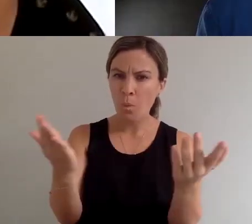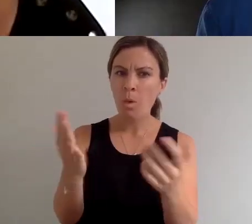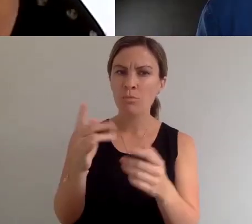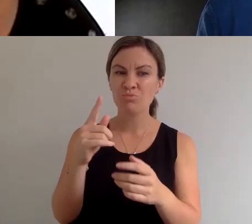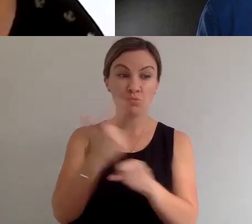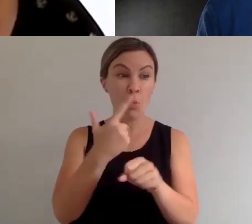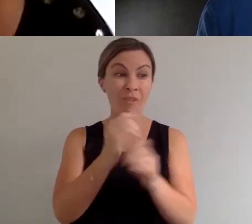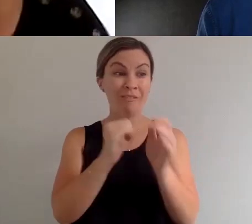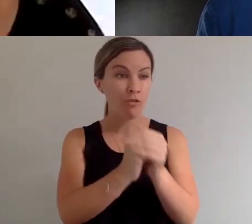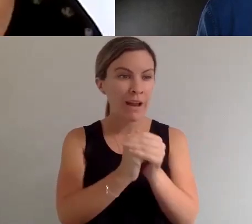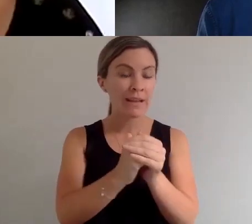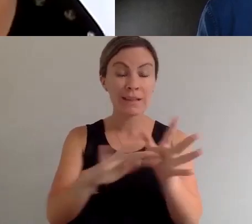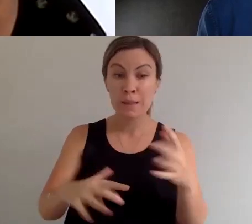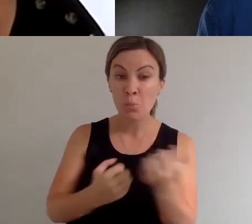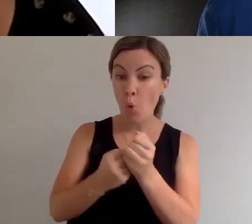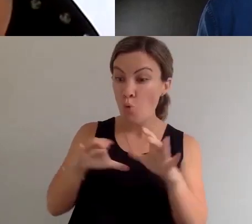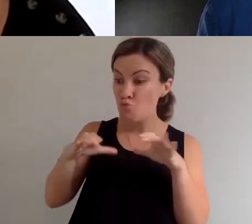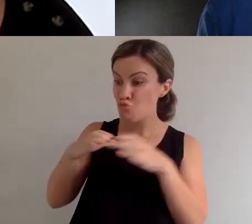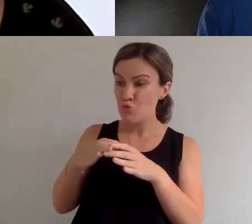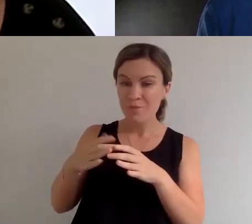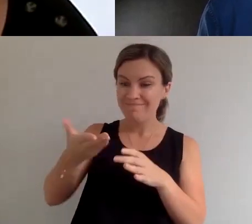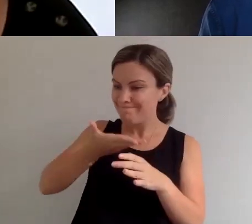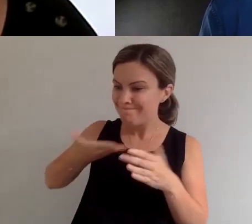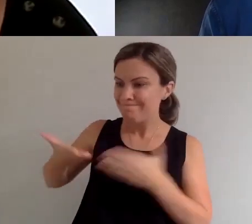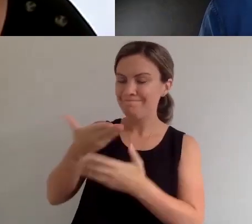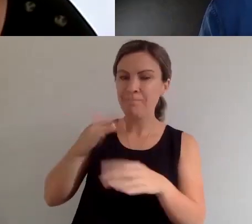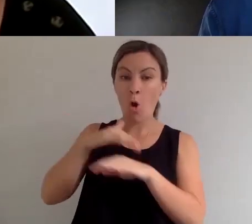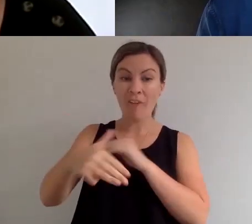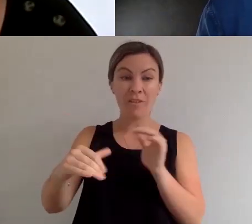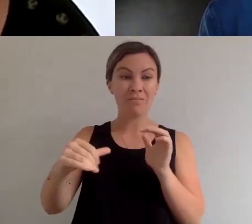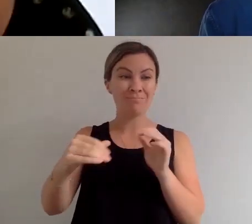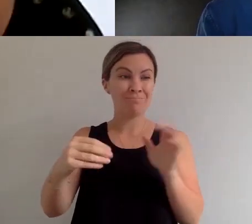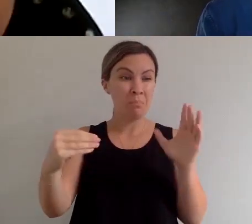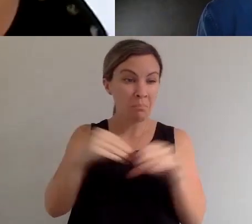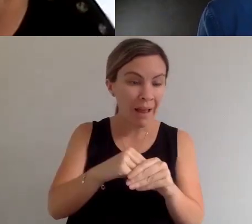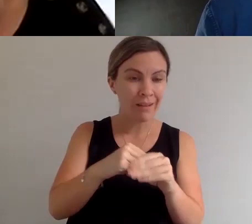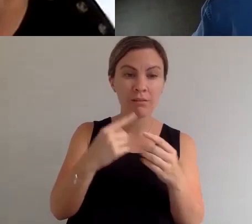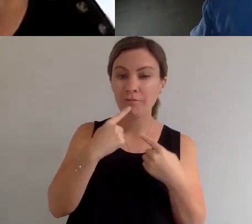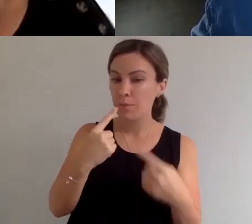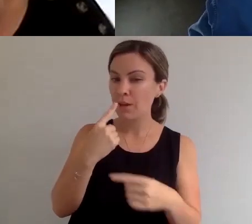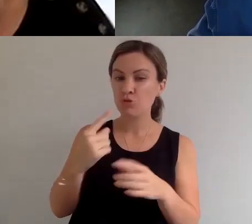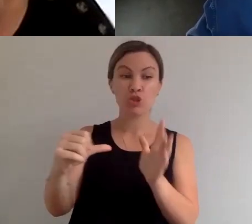who help each other get through banking and insurance and think of some good share ideas in your community.